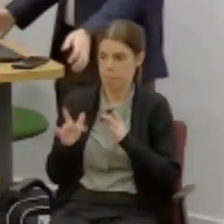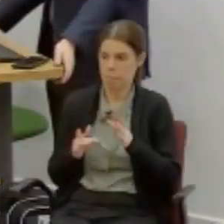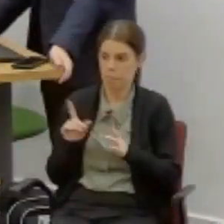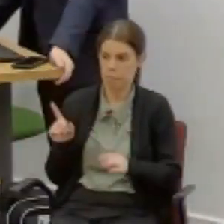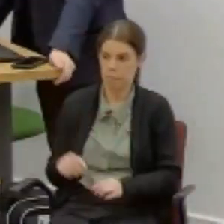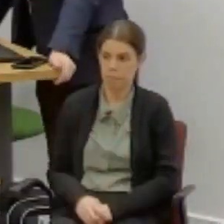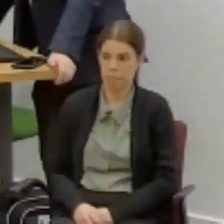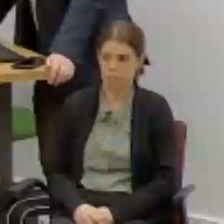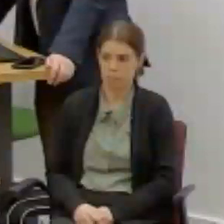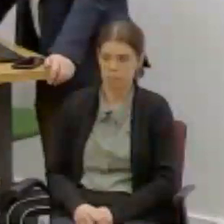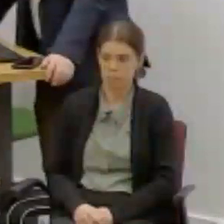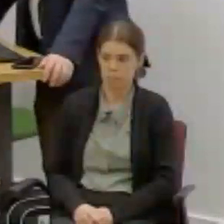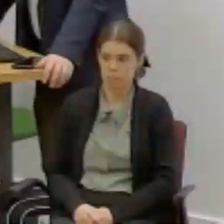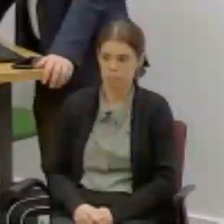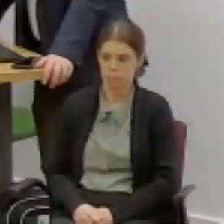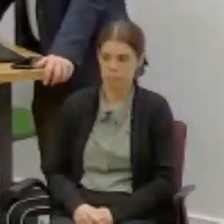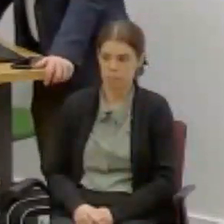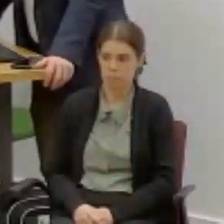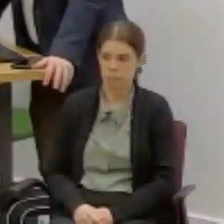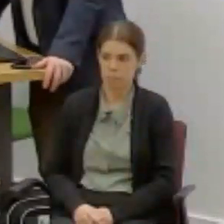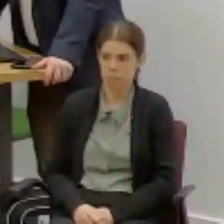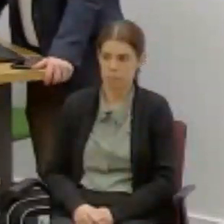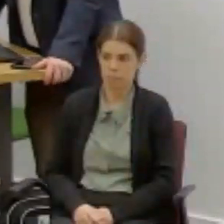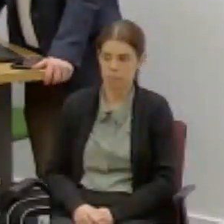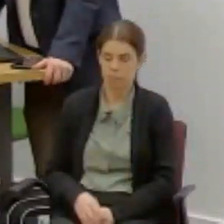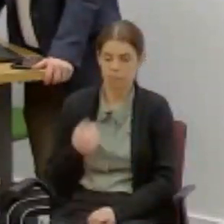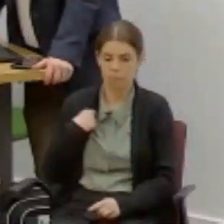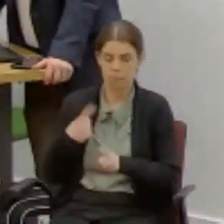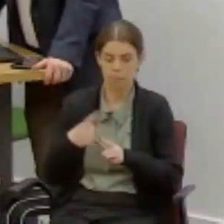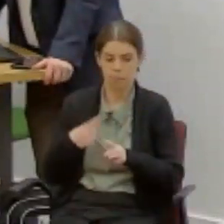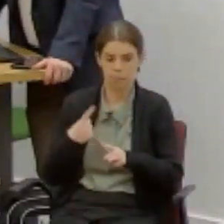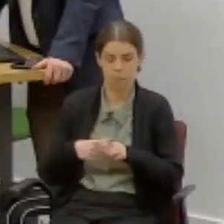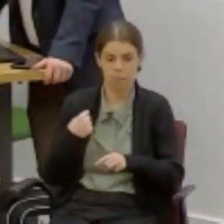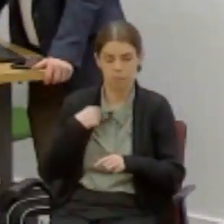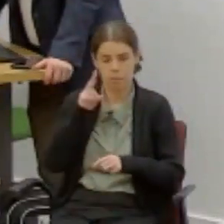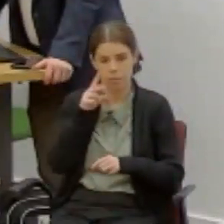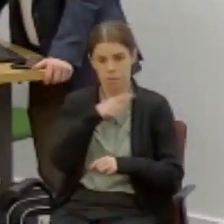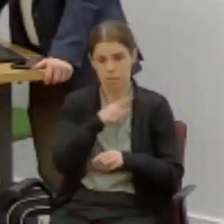Yeah, we just to sort in two first of all tomorrow team here mostly head of football